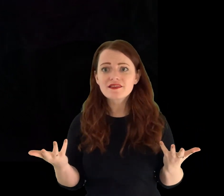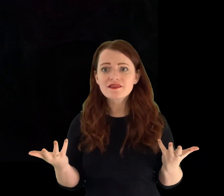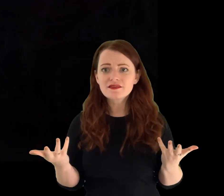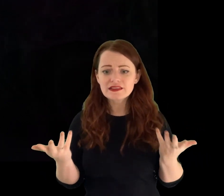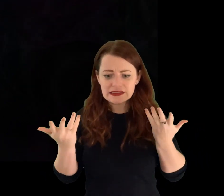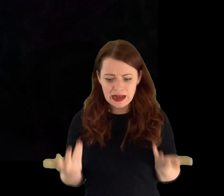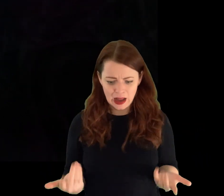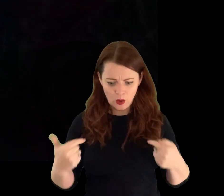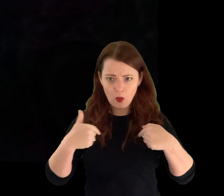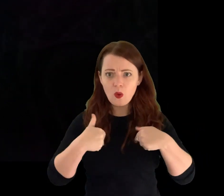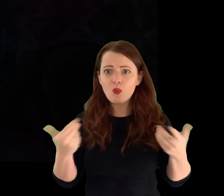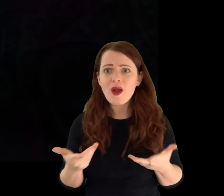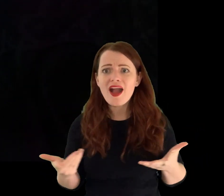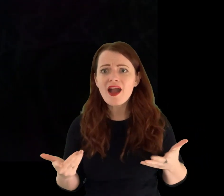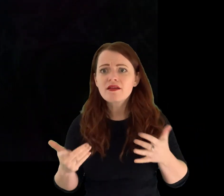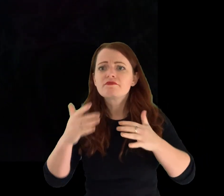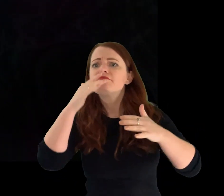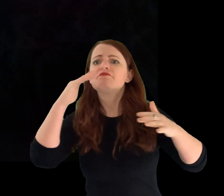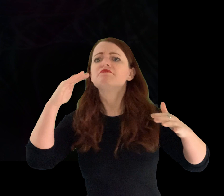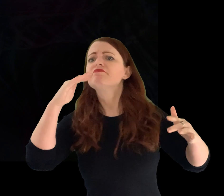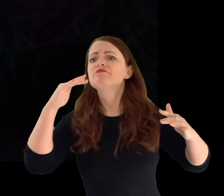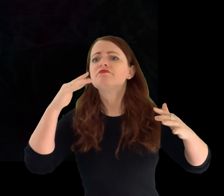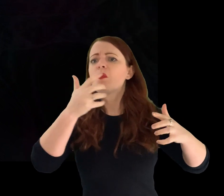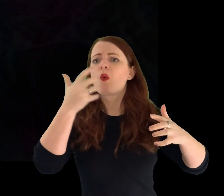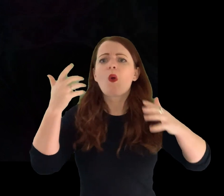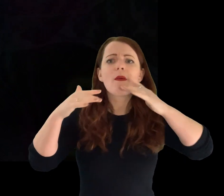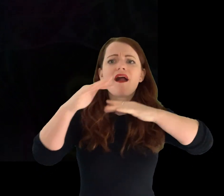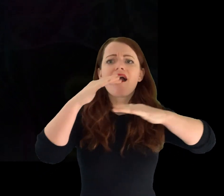where, where am I now? Sniffing the warm air Feeling with her feet